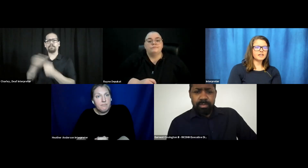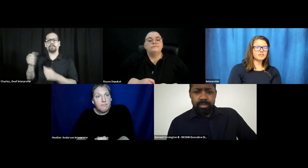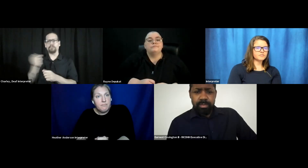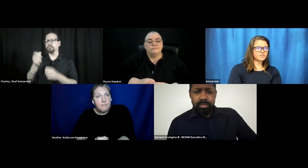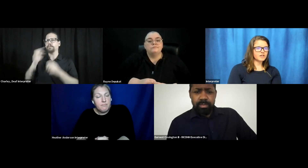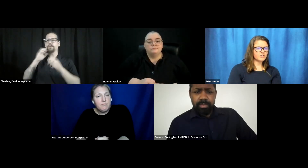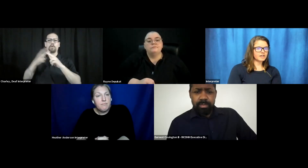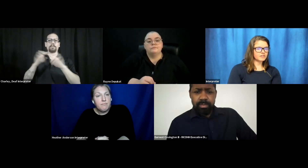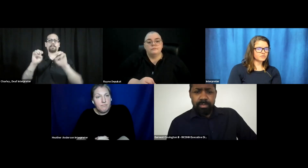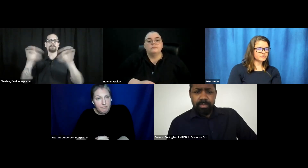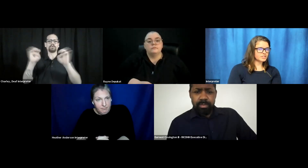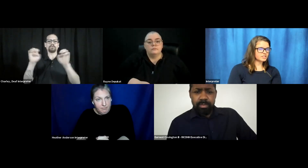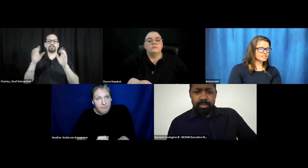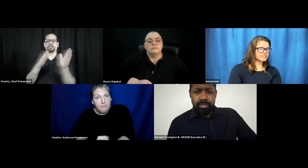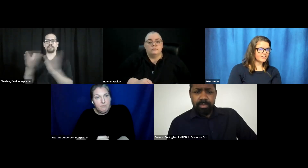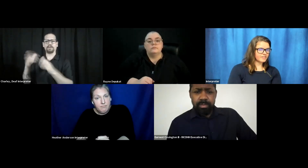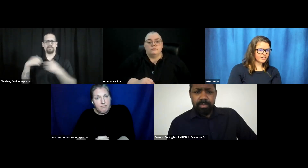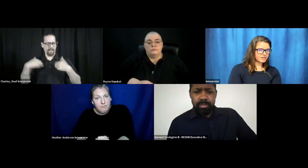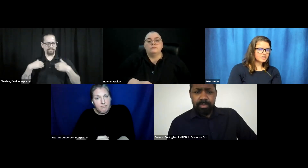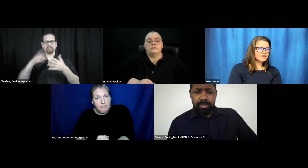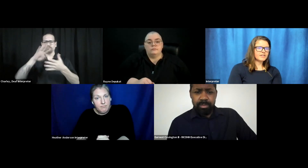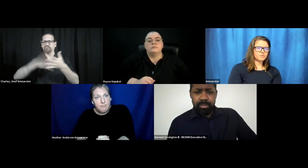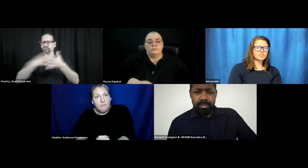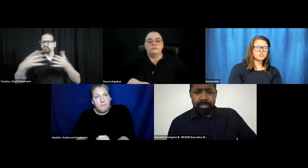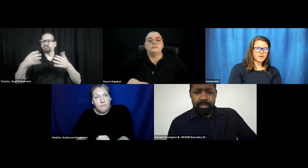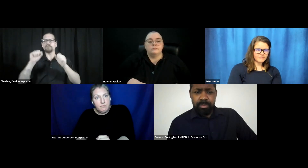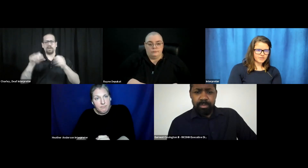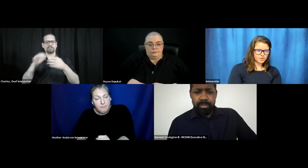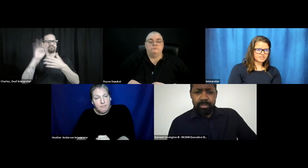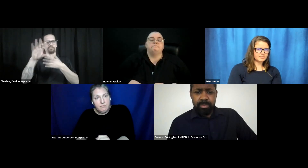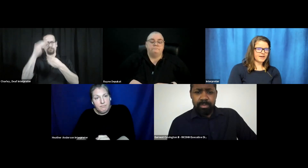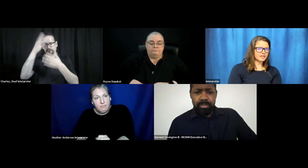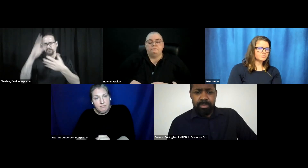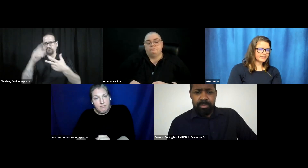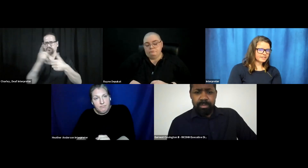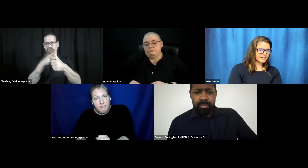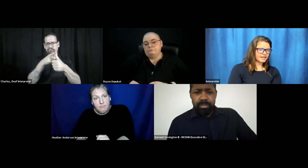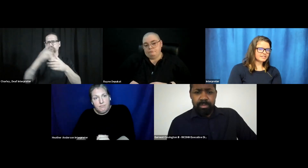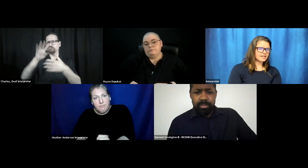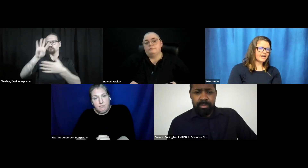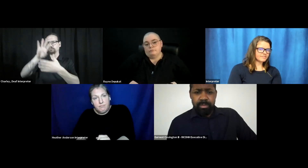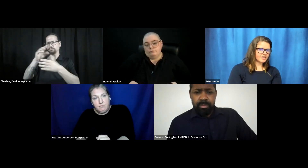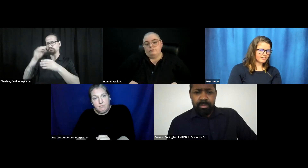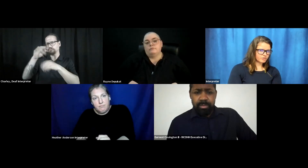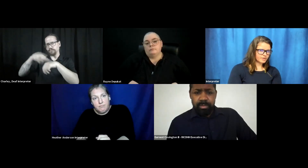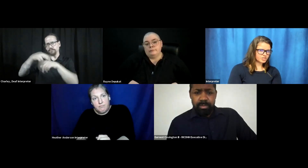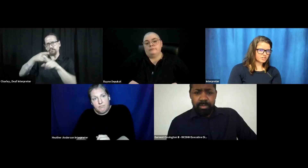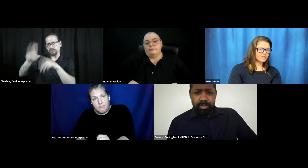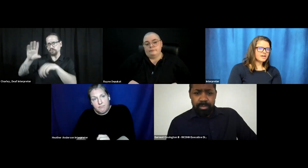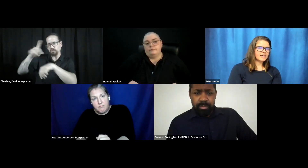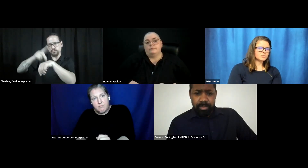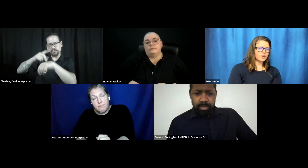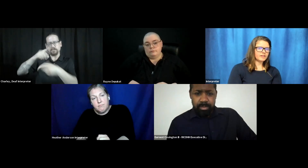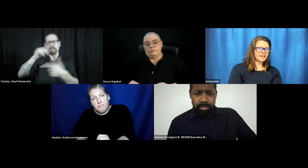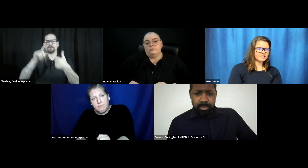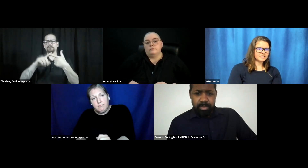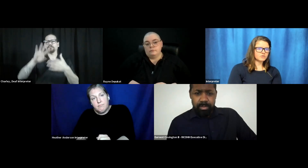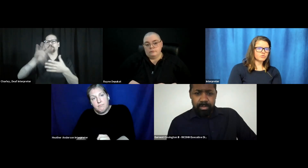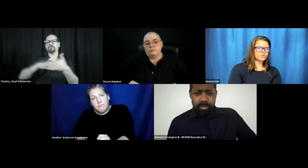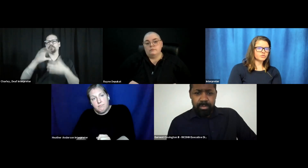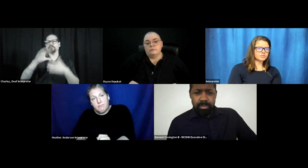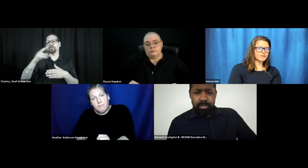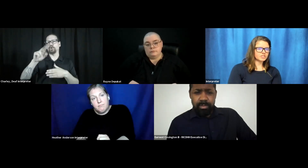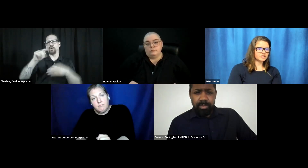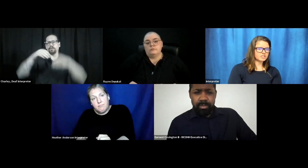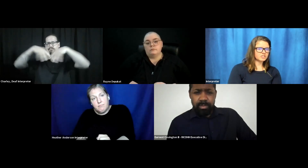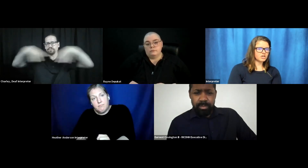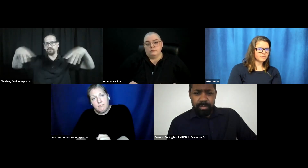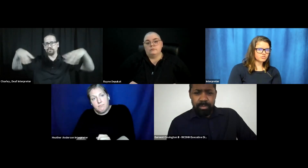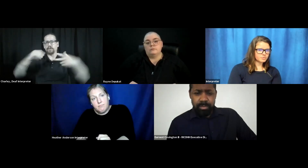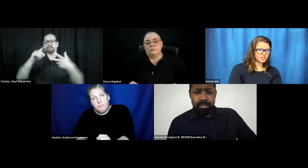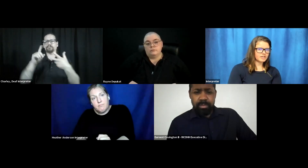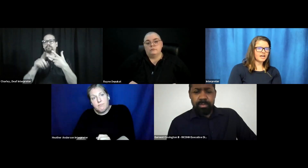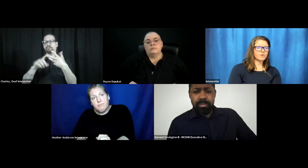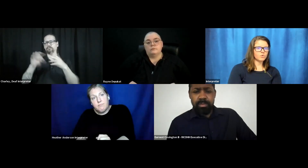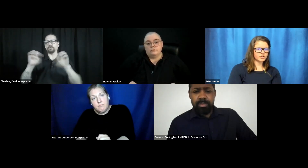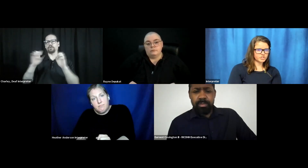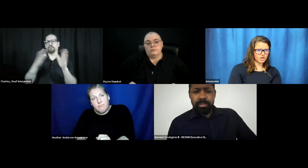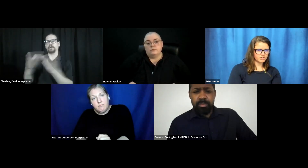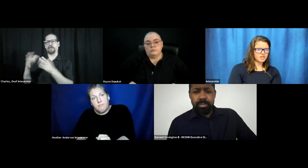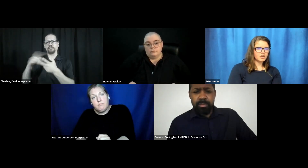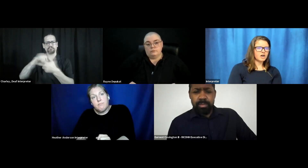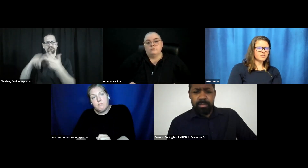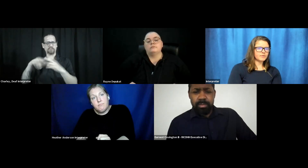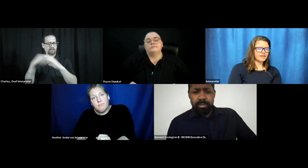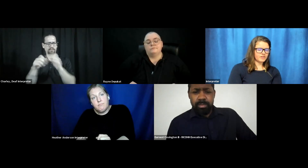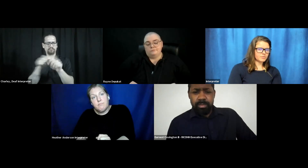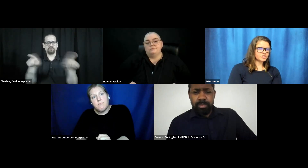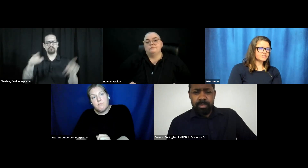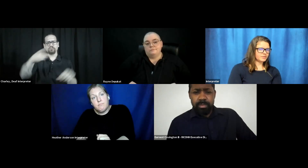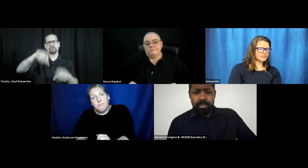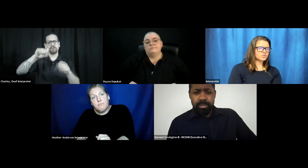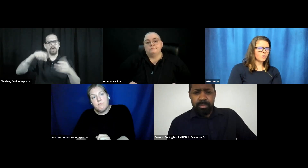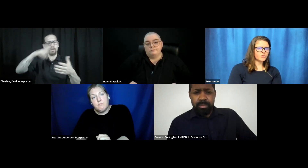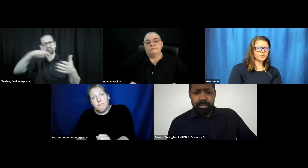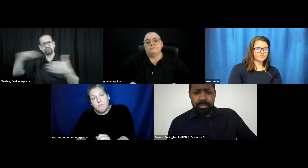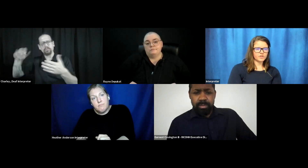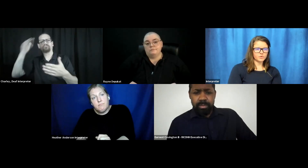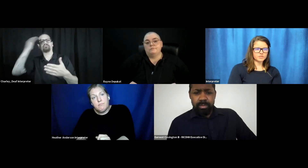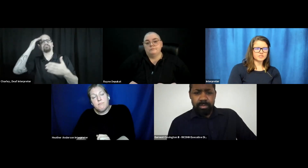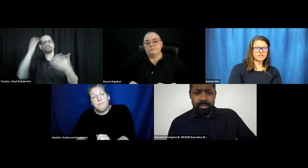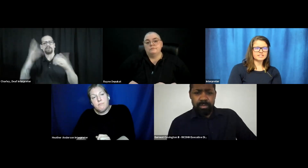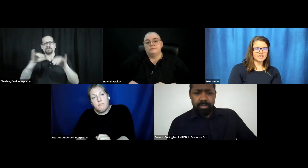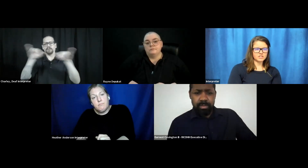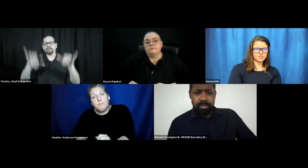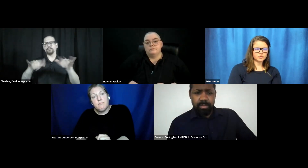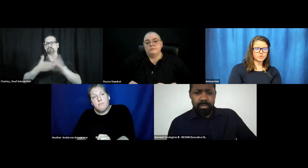If their, their specialist is not there, then we do have an emergency backup plan, and I have that information, as well as the referral specialist job description, and the org chart, and the emergency plans so all three of those, it can send to you so